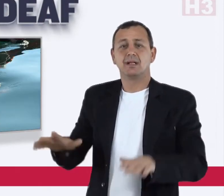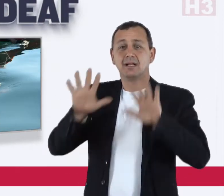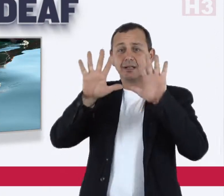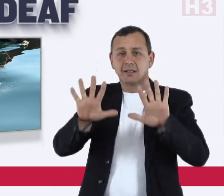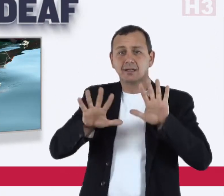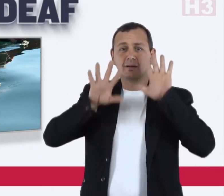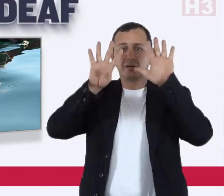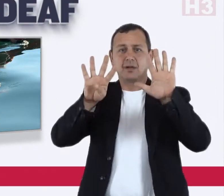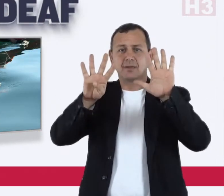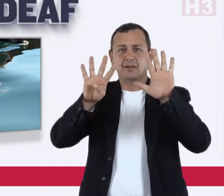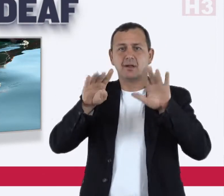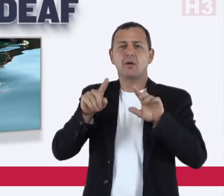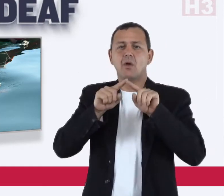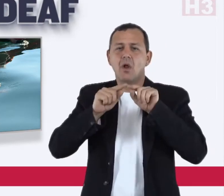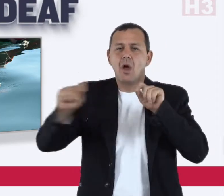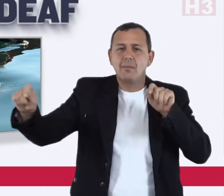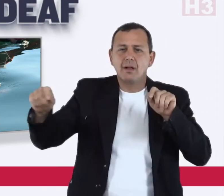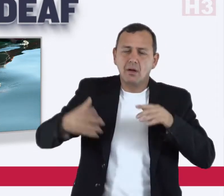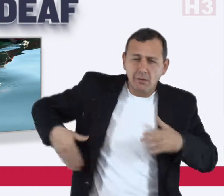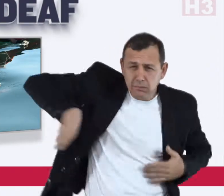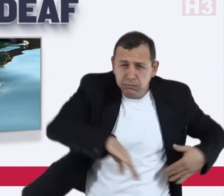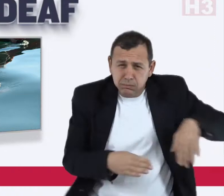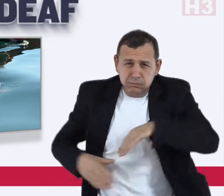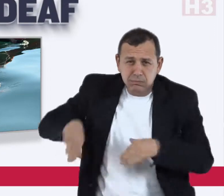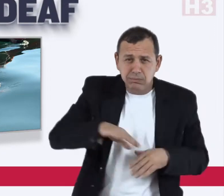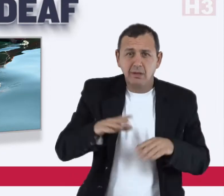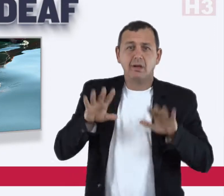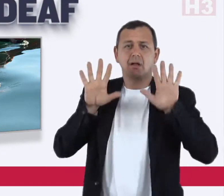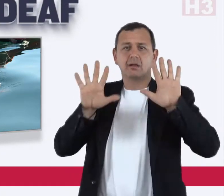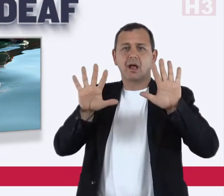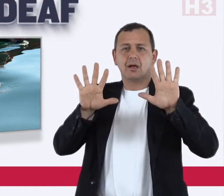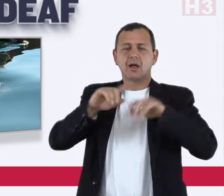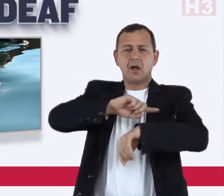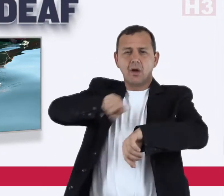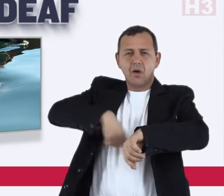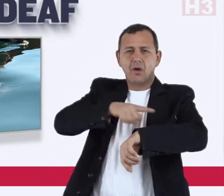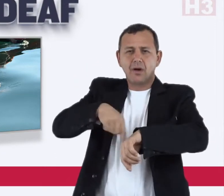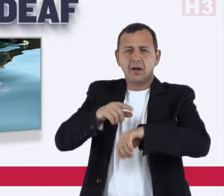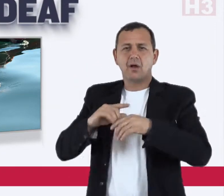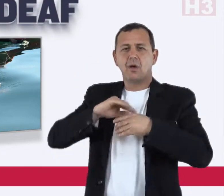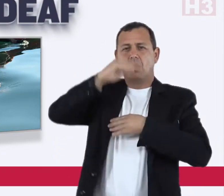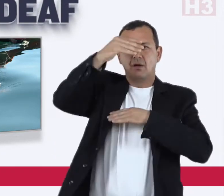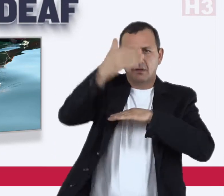The 19-km swim took almost 10 hours to complete